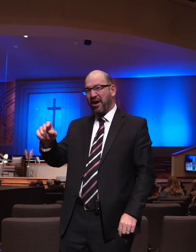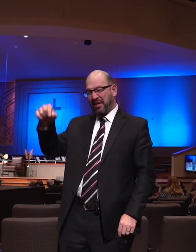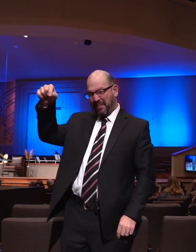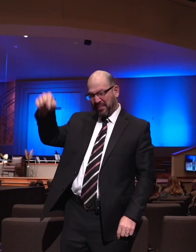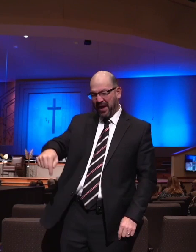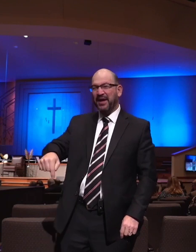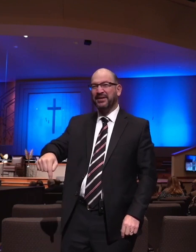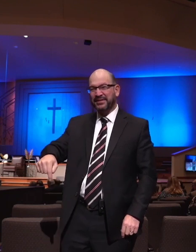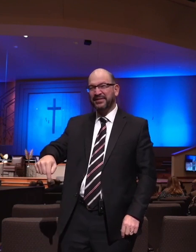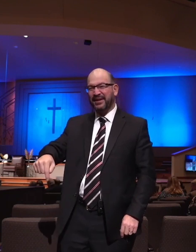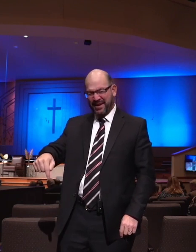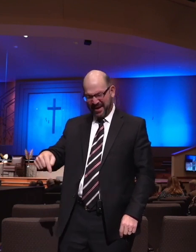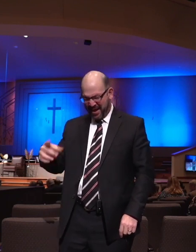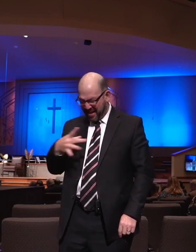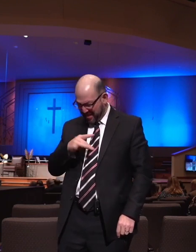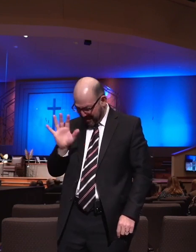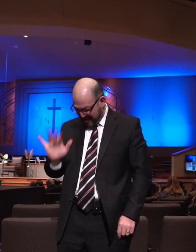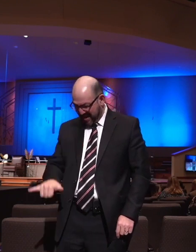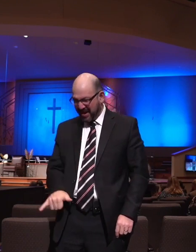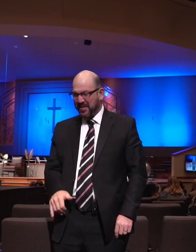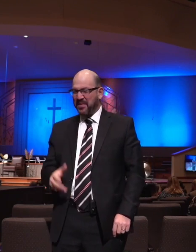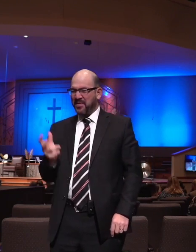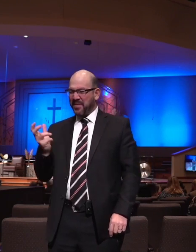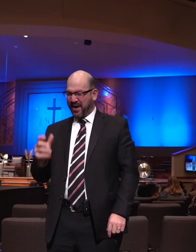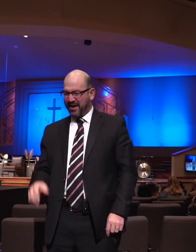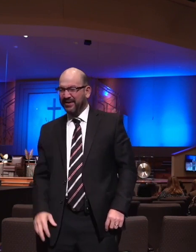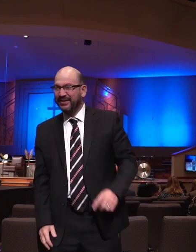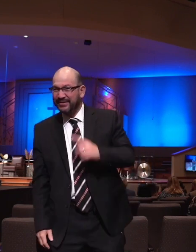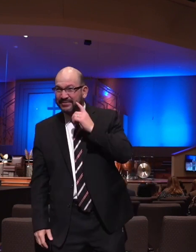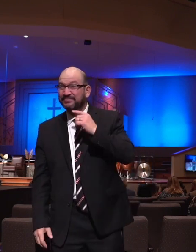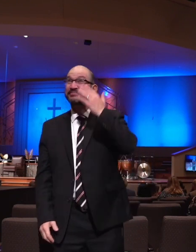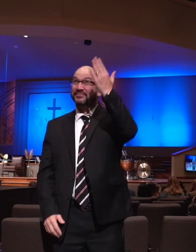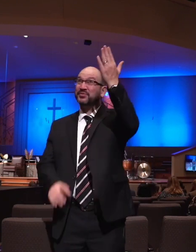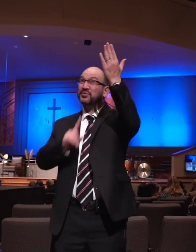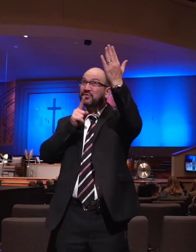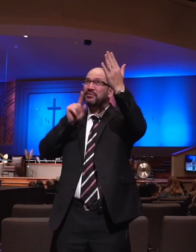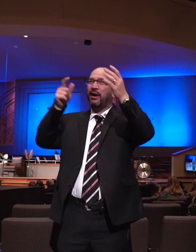my Bible I love that title God's Got This and he does and he's working behind